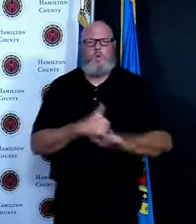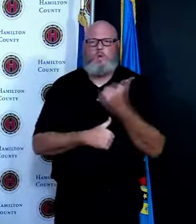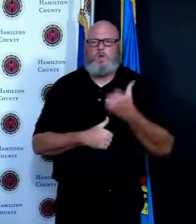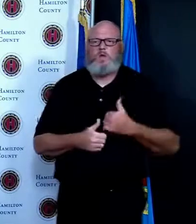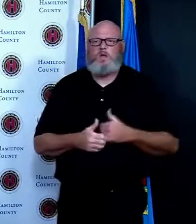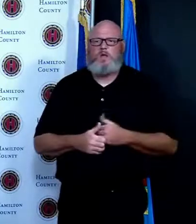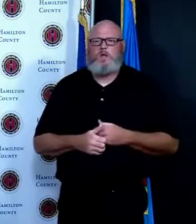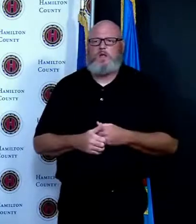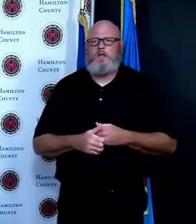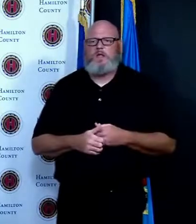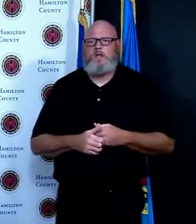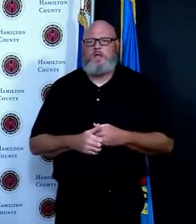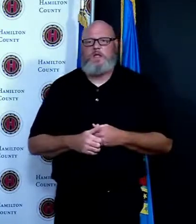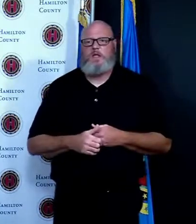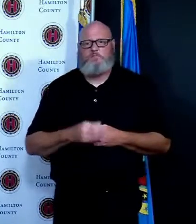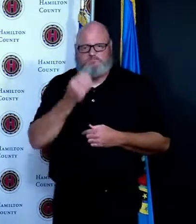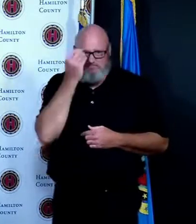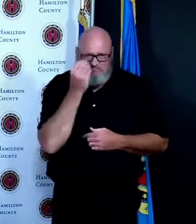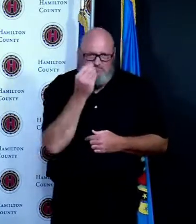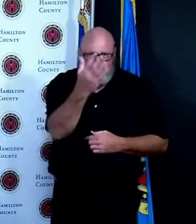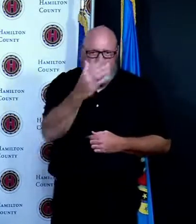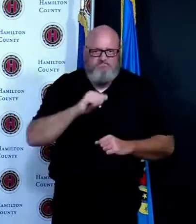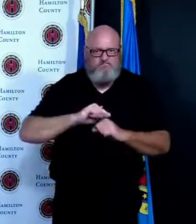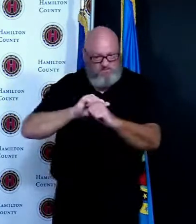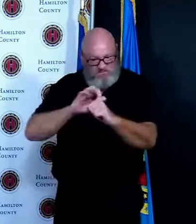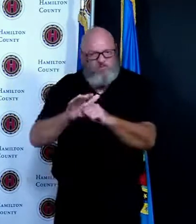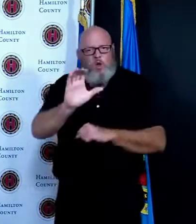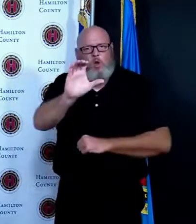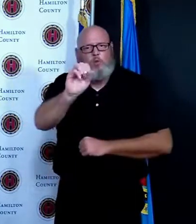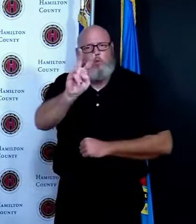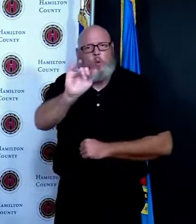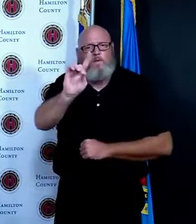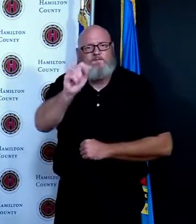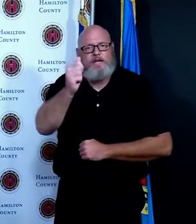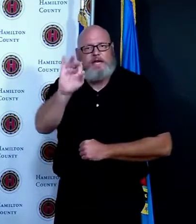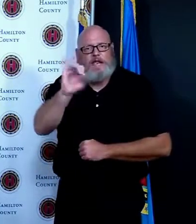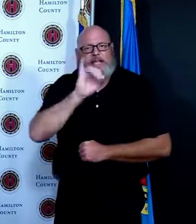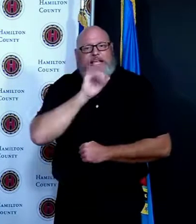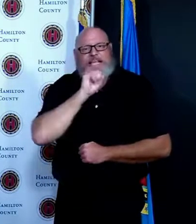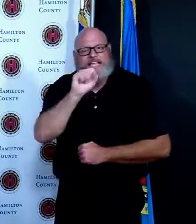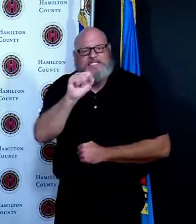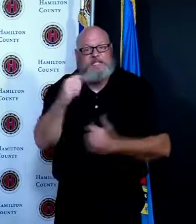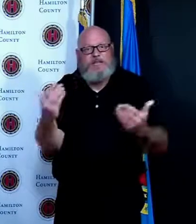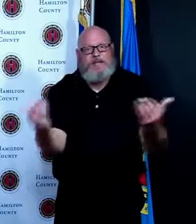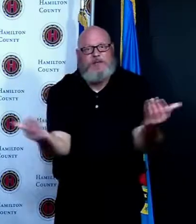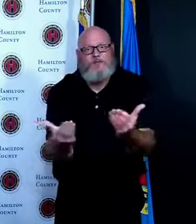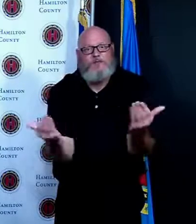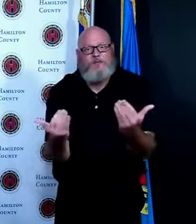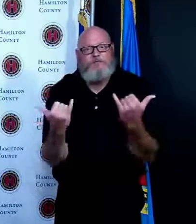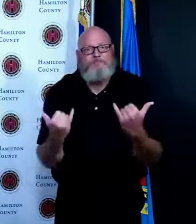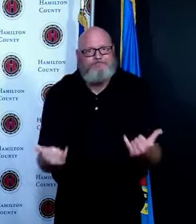to keep those numbers in check and finally when you talk about our intensive care units intensive